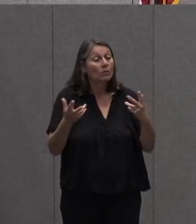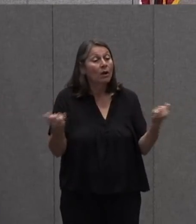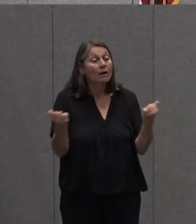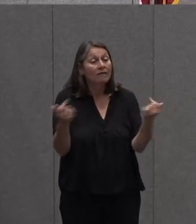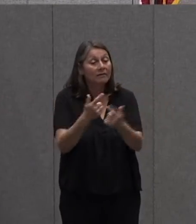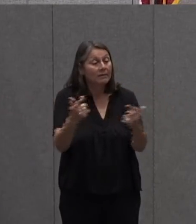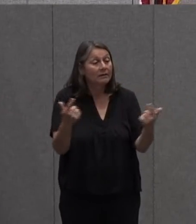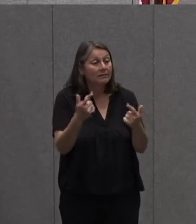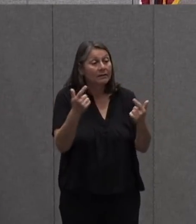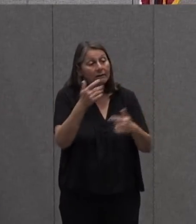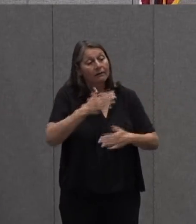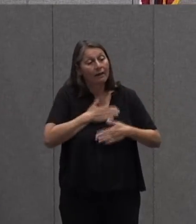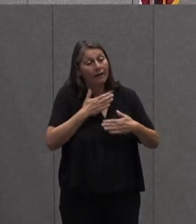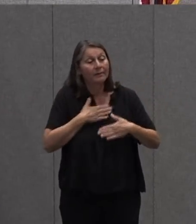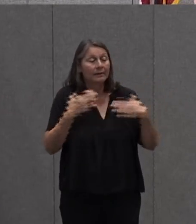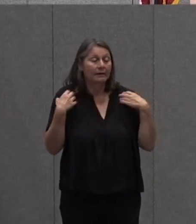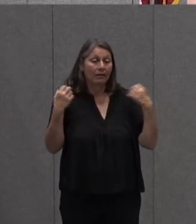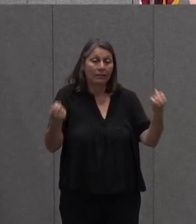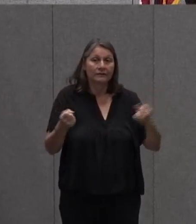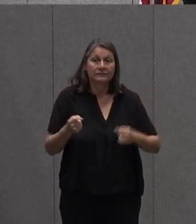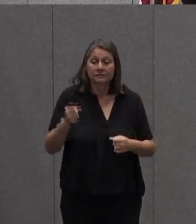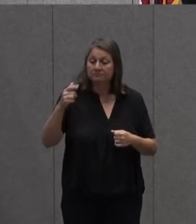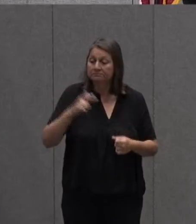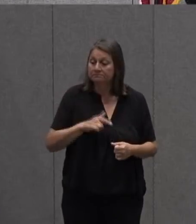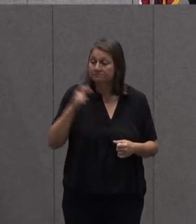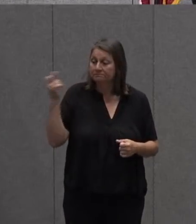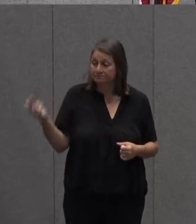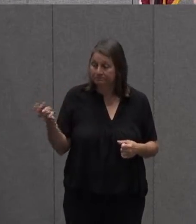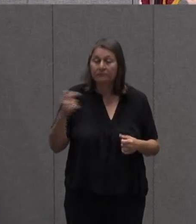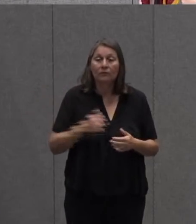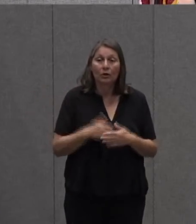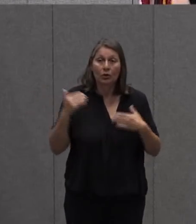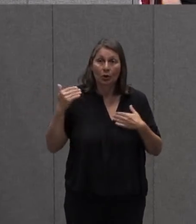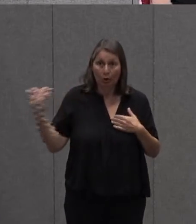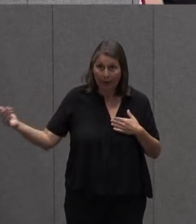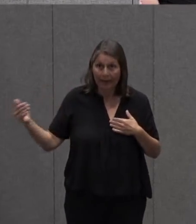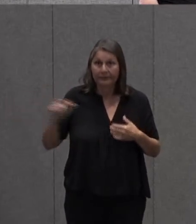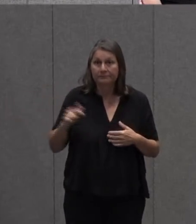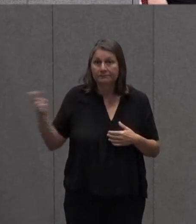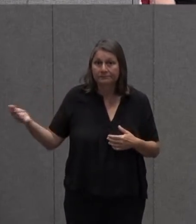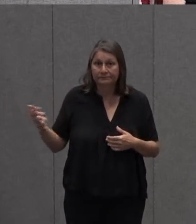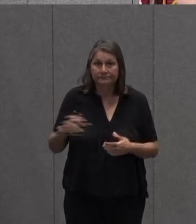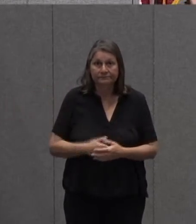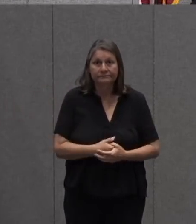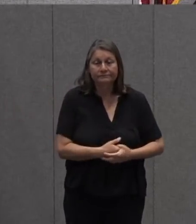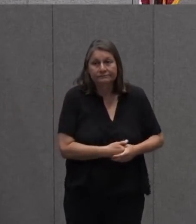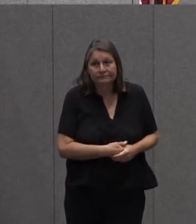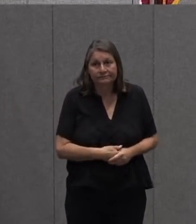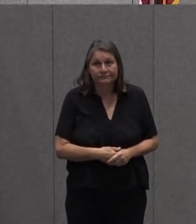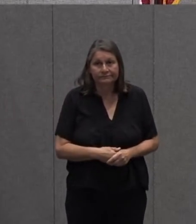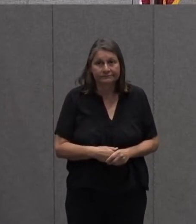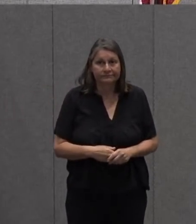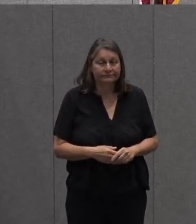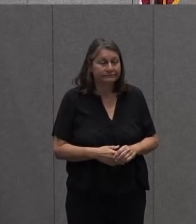All right, so Ms. Lori, please go first. And I put out a pencil just for you, so that you don't have to-- Oh, thank you. - Touch a pencil that I was using.